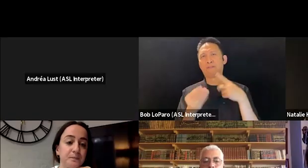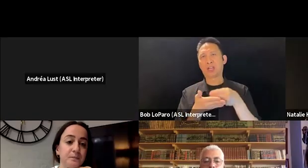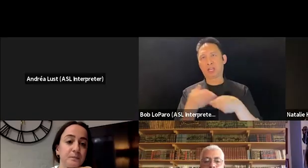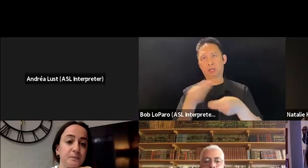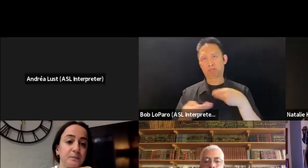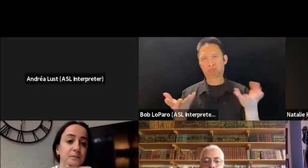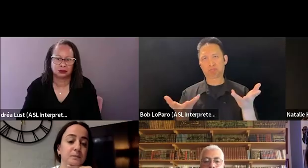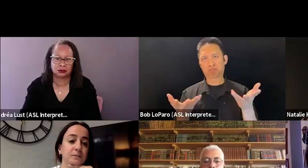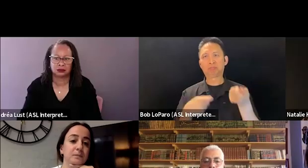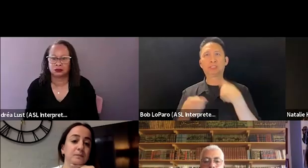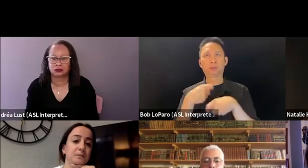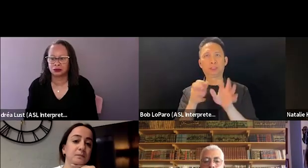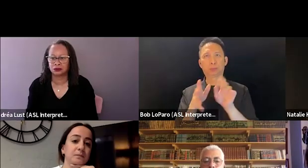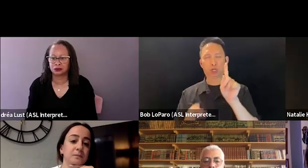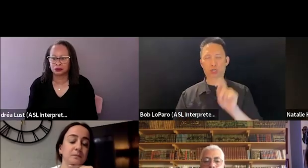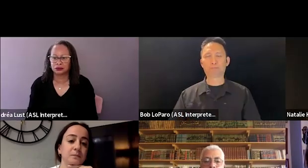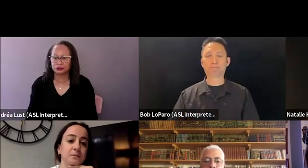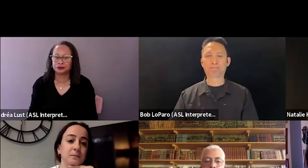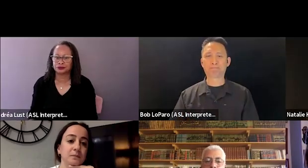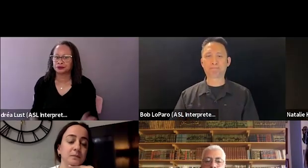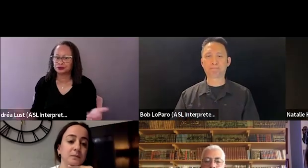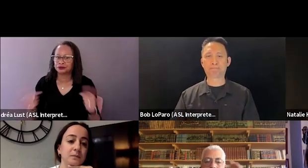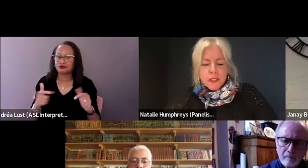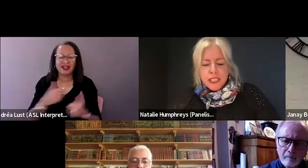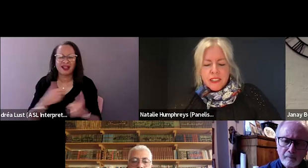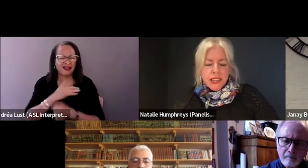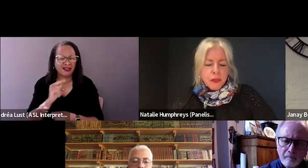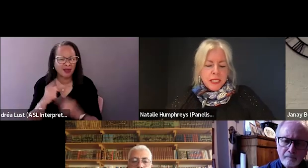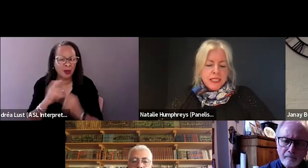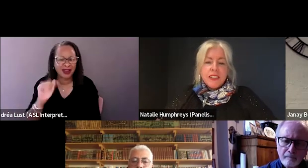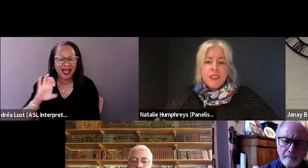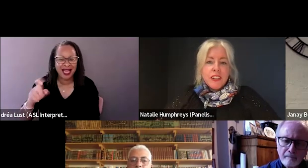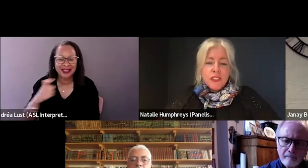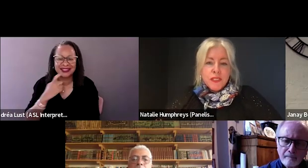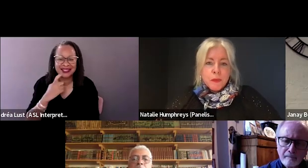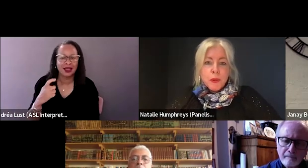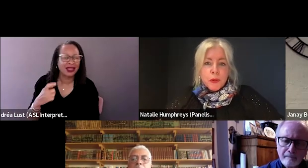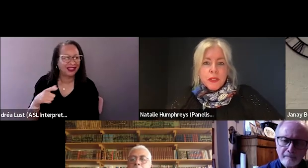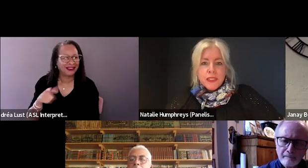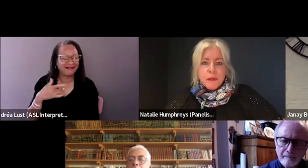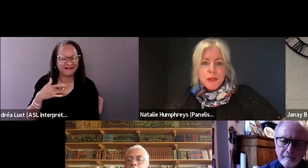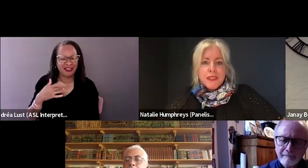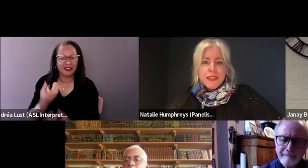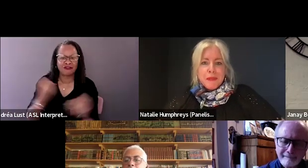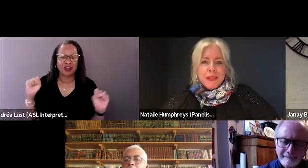Okay, well I think I loved it when Alex said he felt free. 'Cause now I'm in indie, I think I just feel poor most of the time.